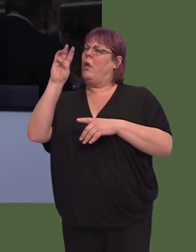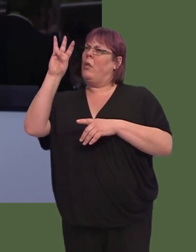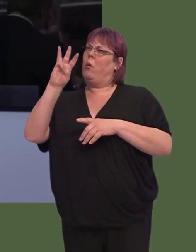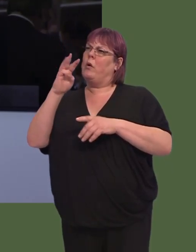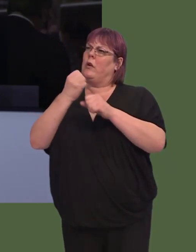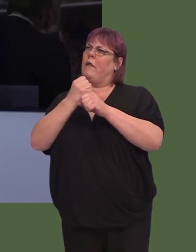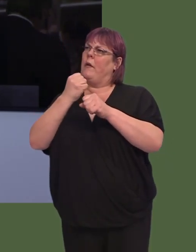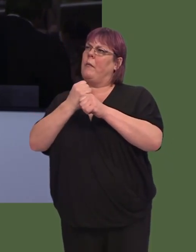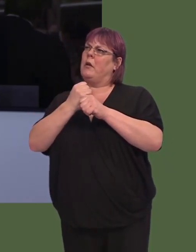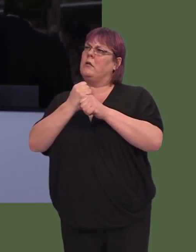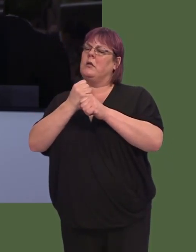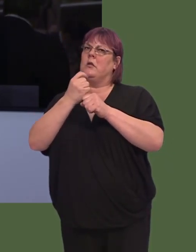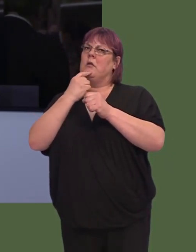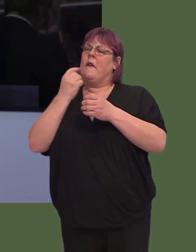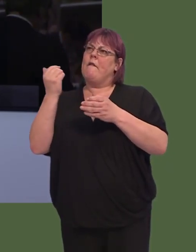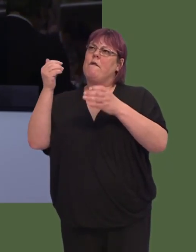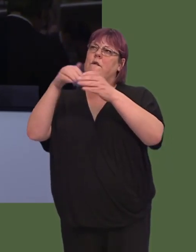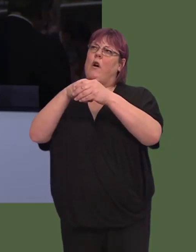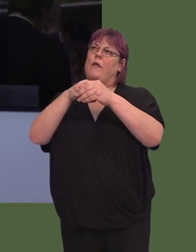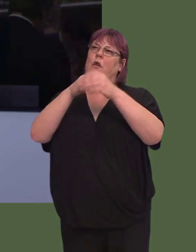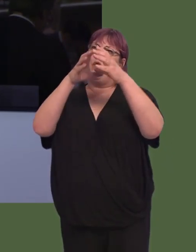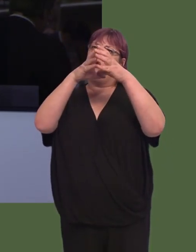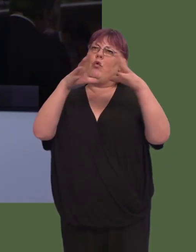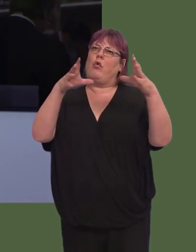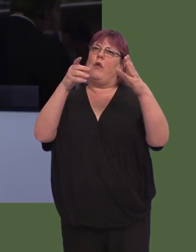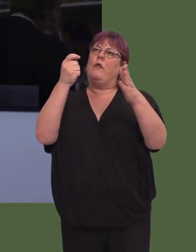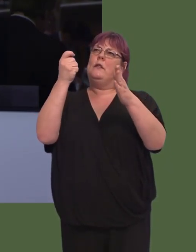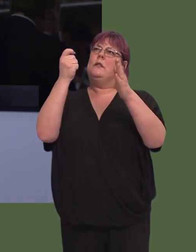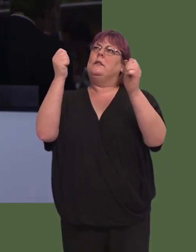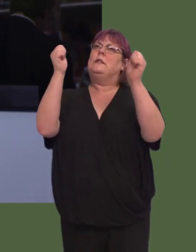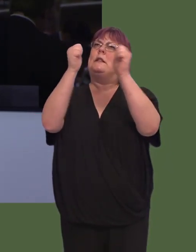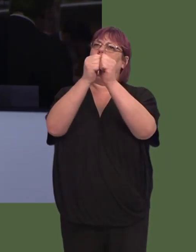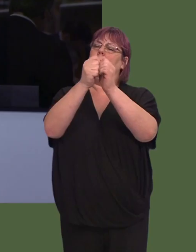the growth deal bid for north Wales, to come to both Governments, inviting the Welsh Government